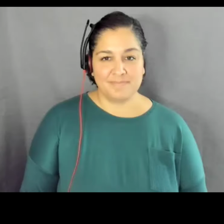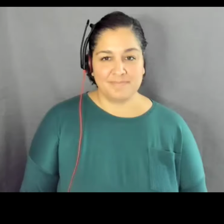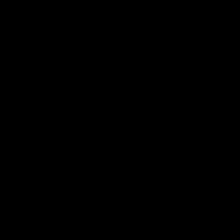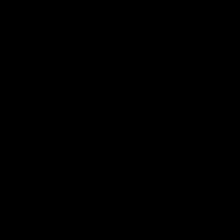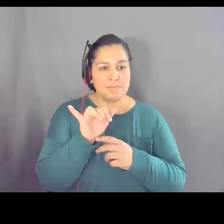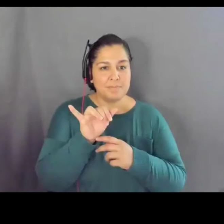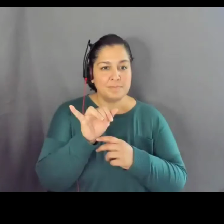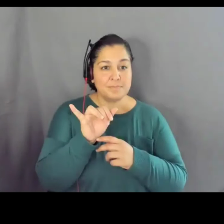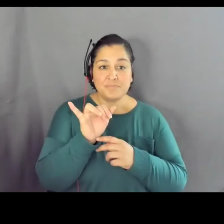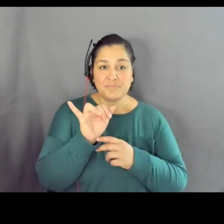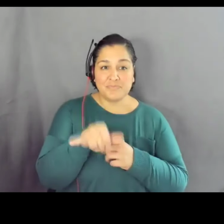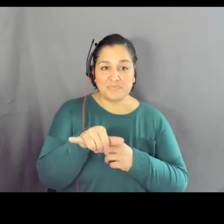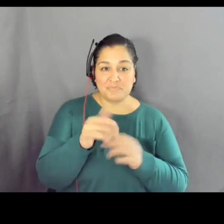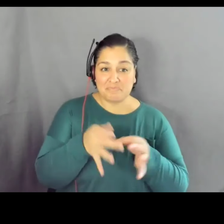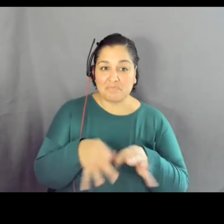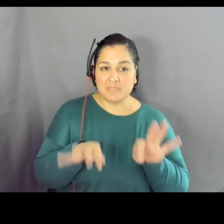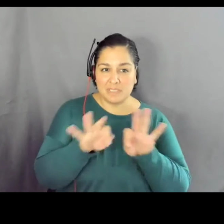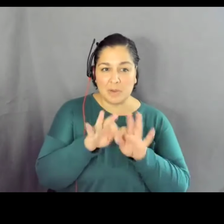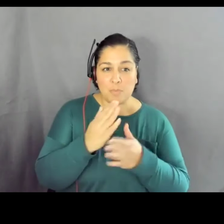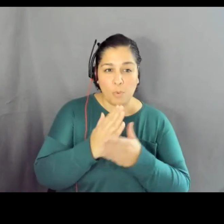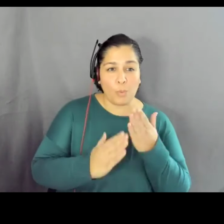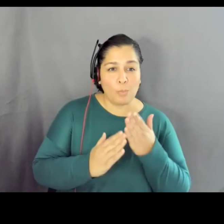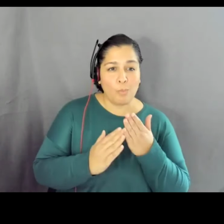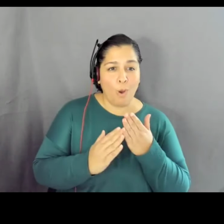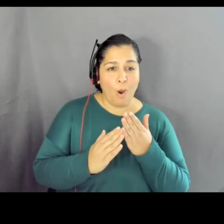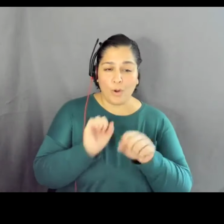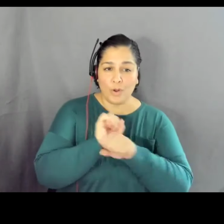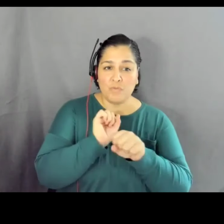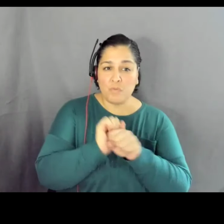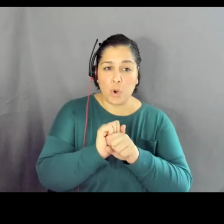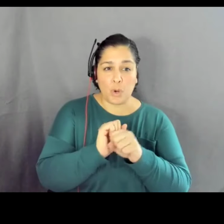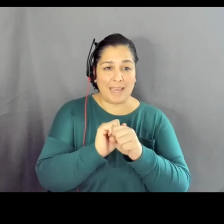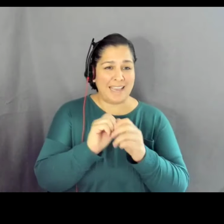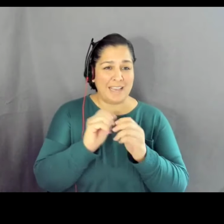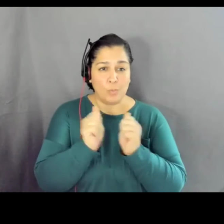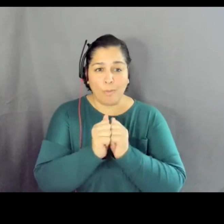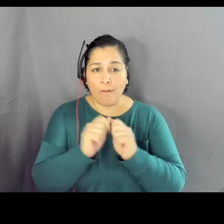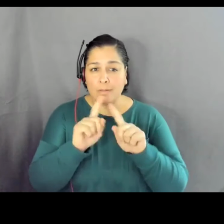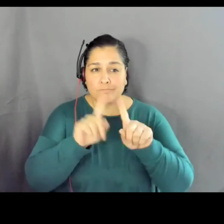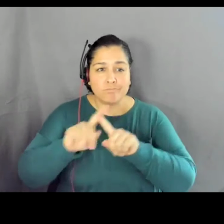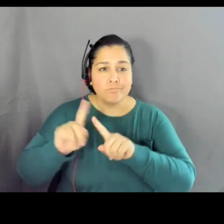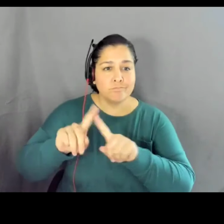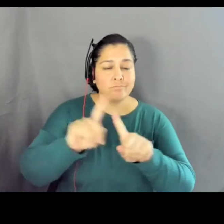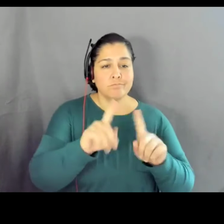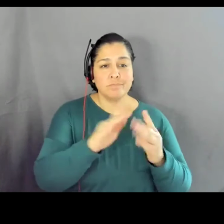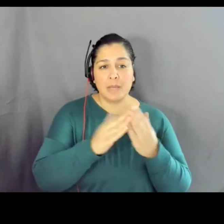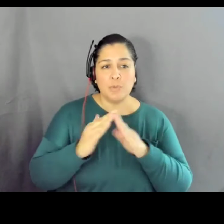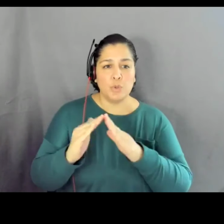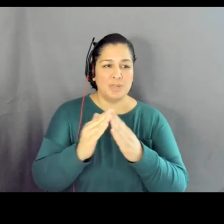in terms of working in community with, with multiple communities. And maybe that's just a way of talking about